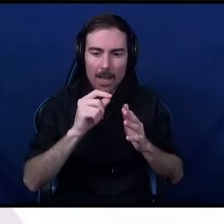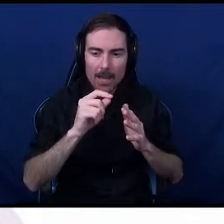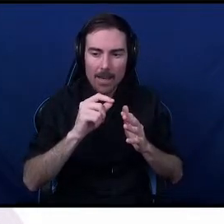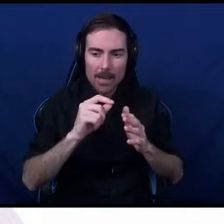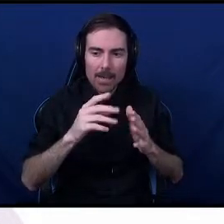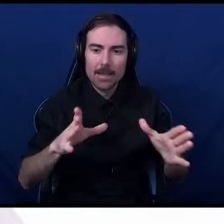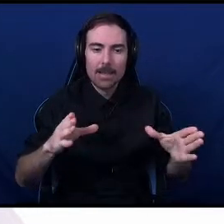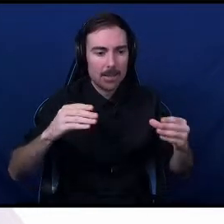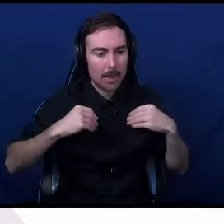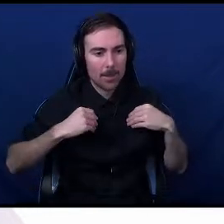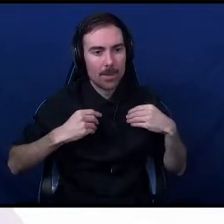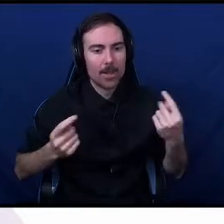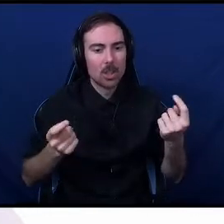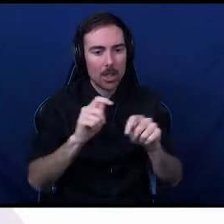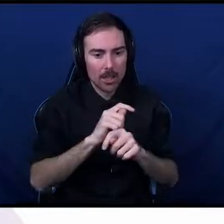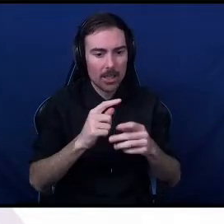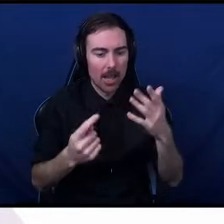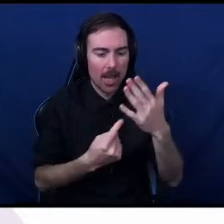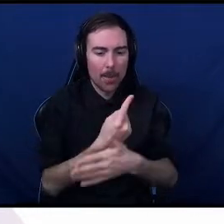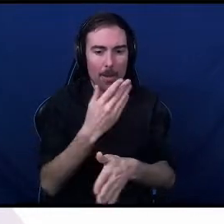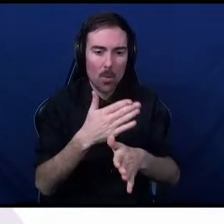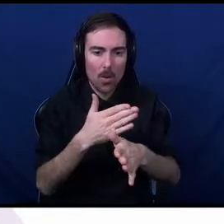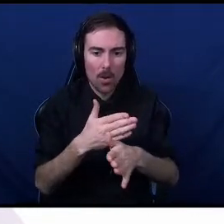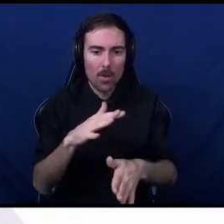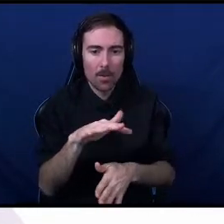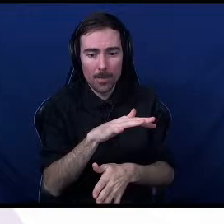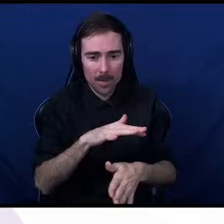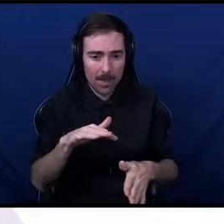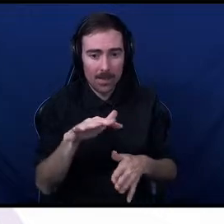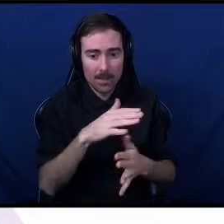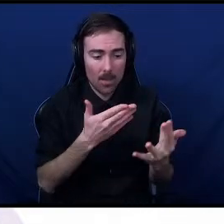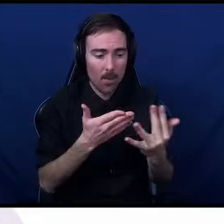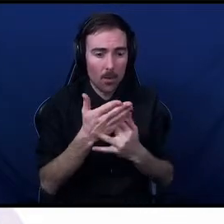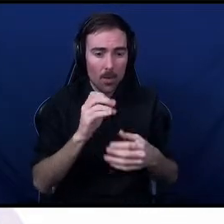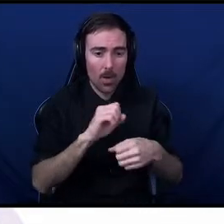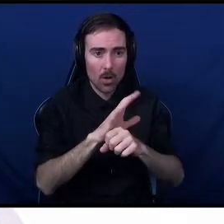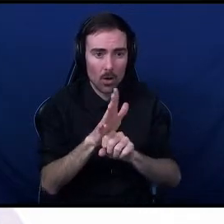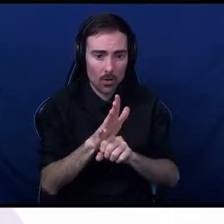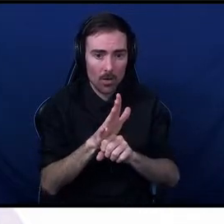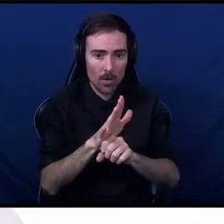in the workplace, during the pandemic, to embed inclusive design principles in